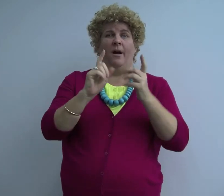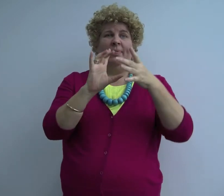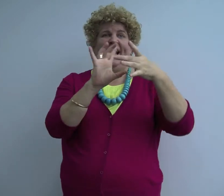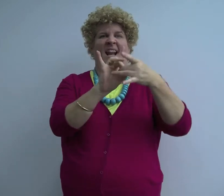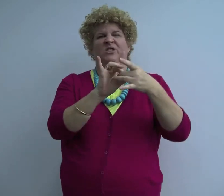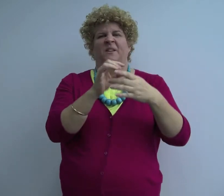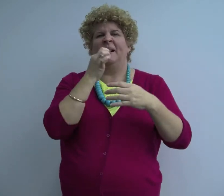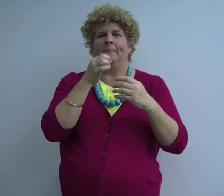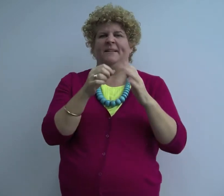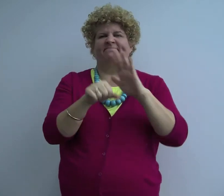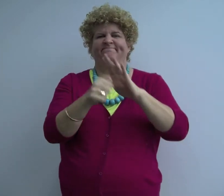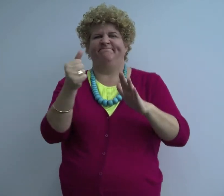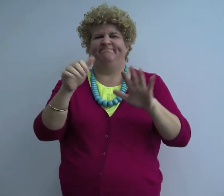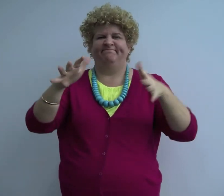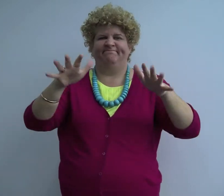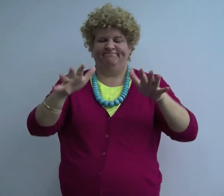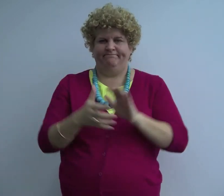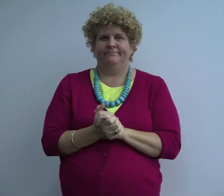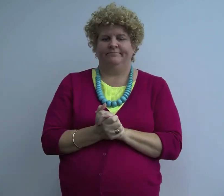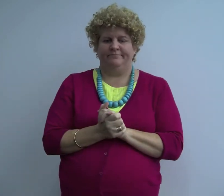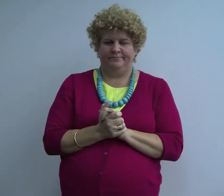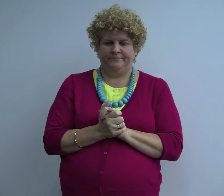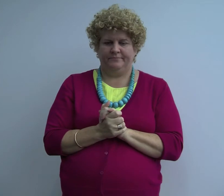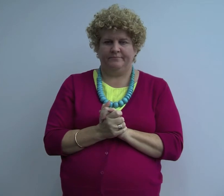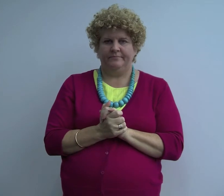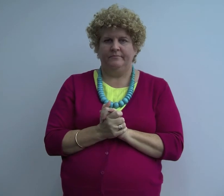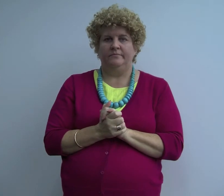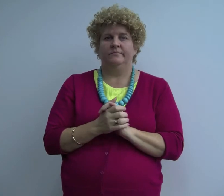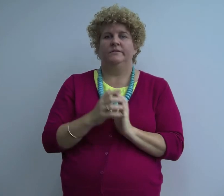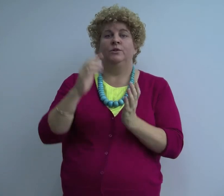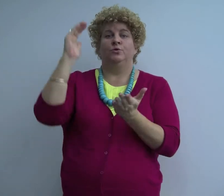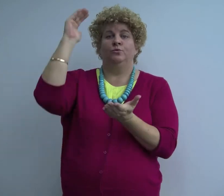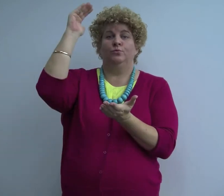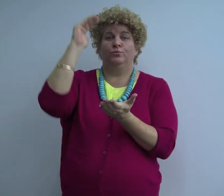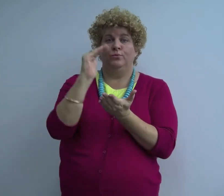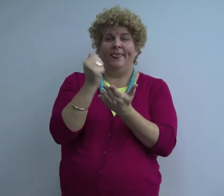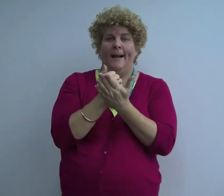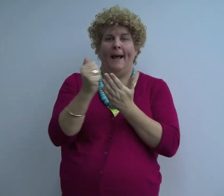Sometimes when using a mobile phone for audio, the connection is not always strong, and words can be lost.